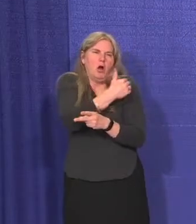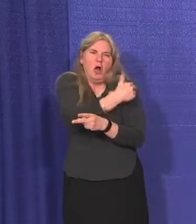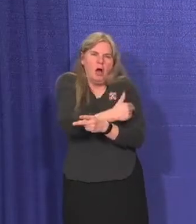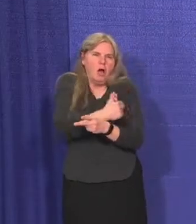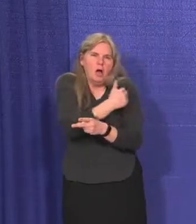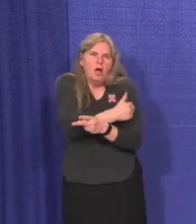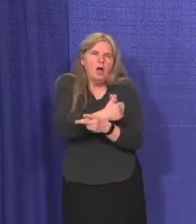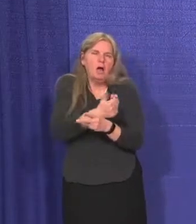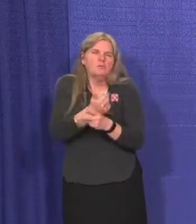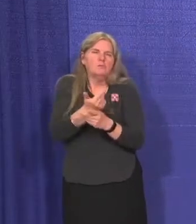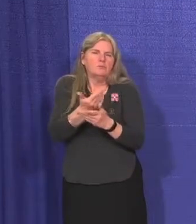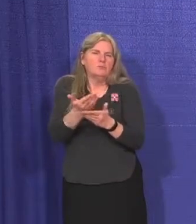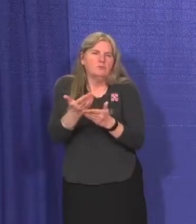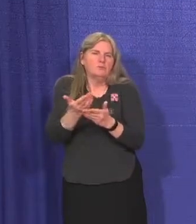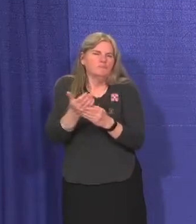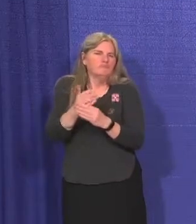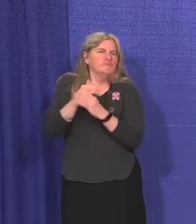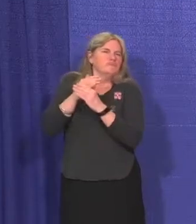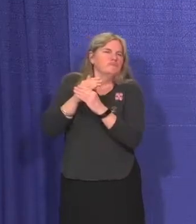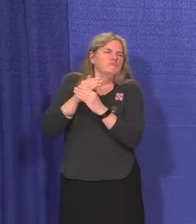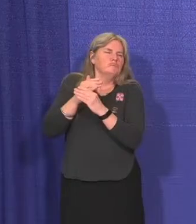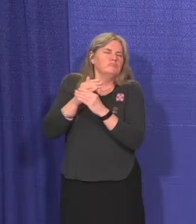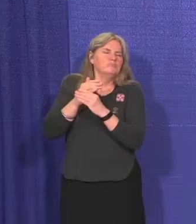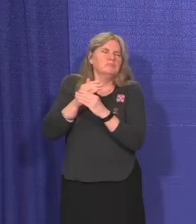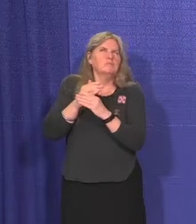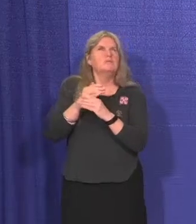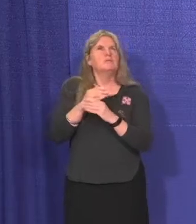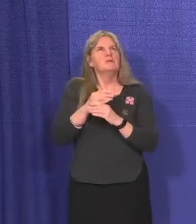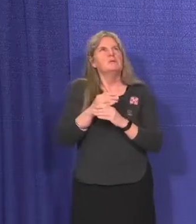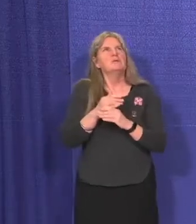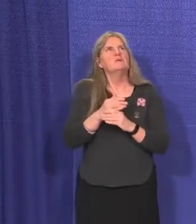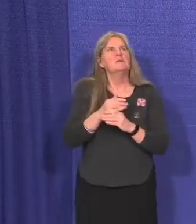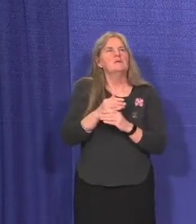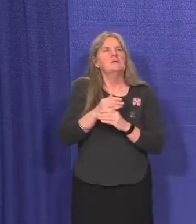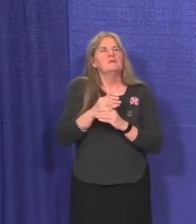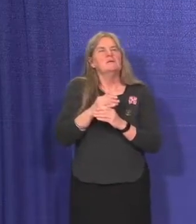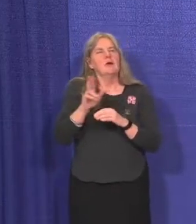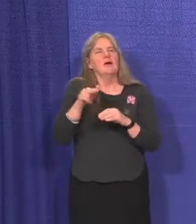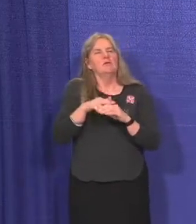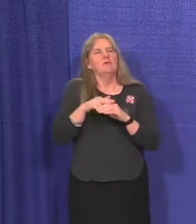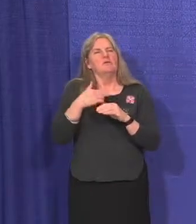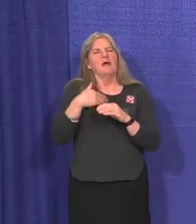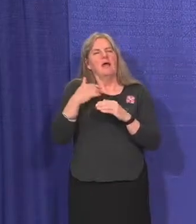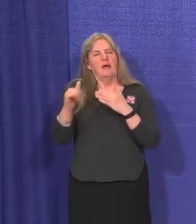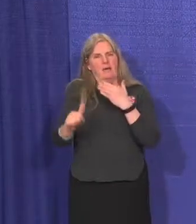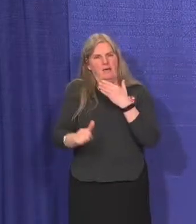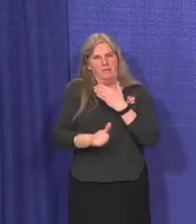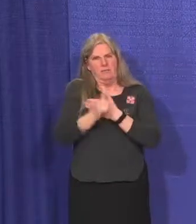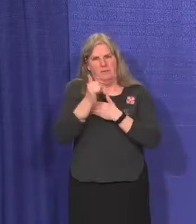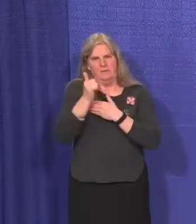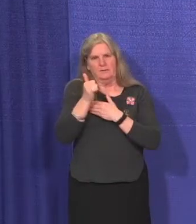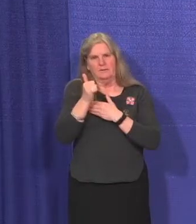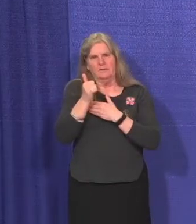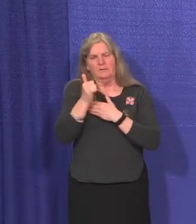the -- the adherence to protocols has worked very well